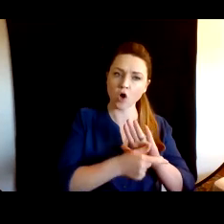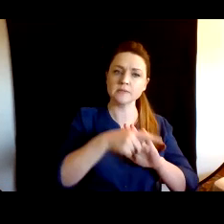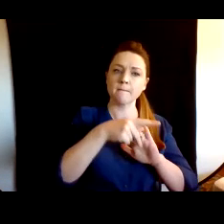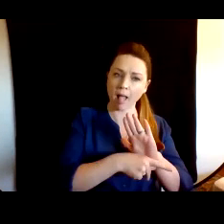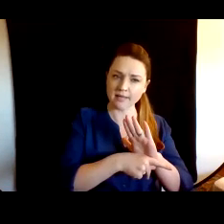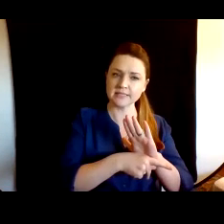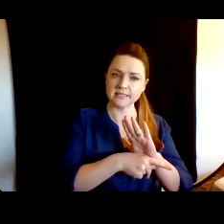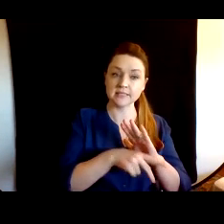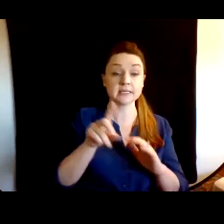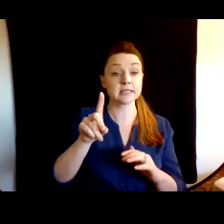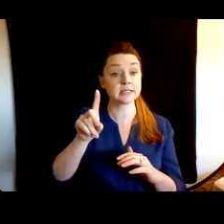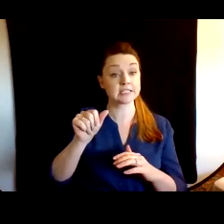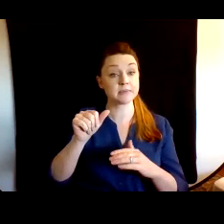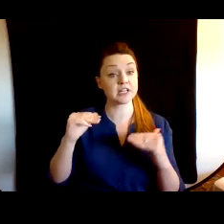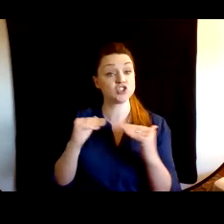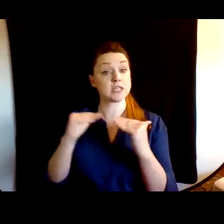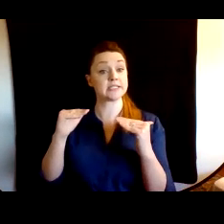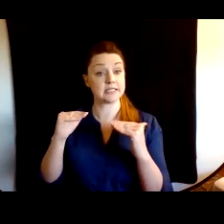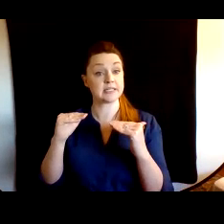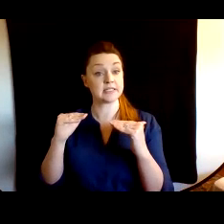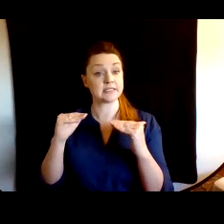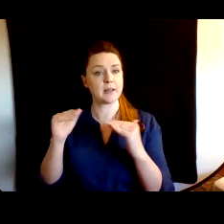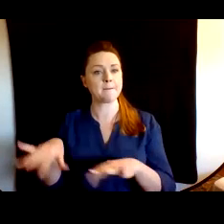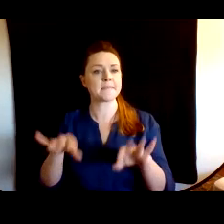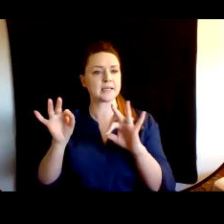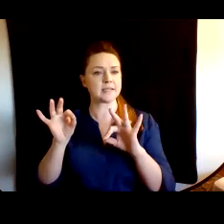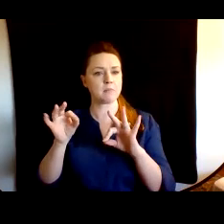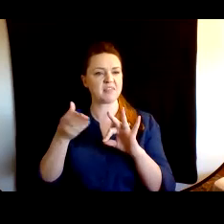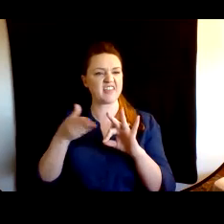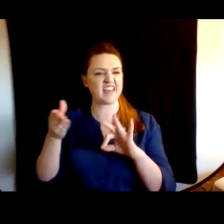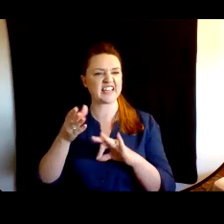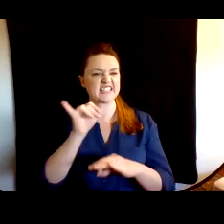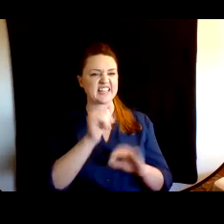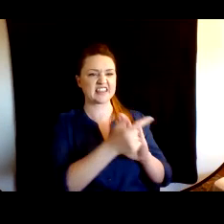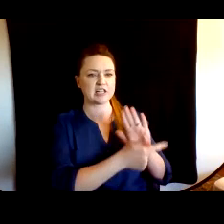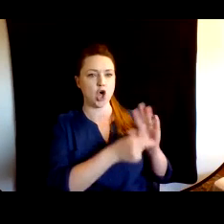disability justice kinda picks up where disability rights leaves off. And it was created